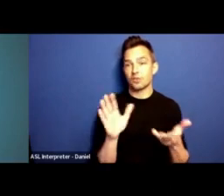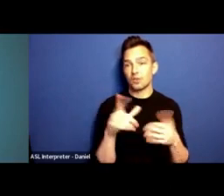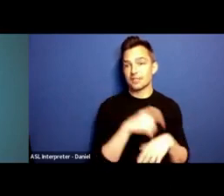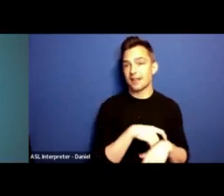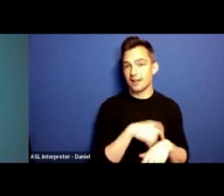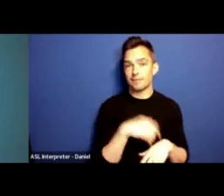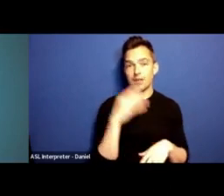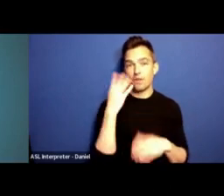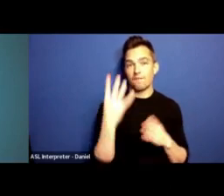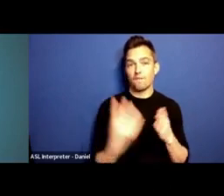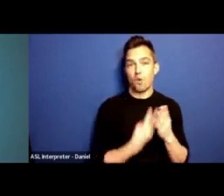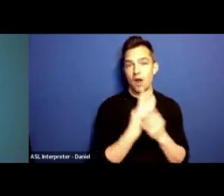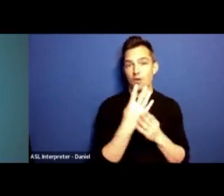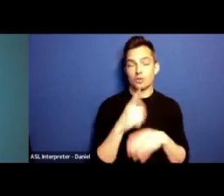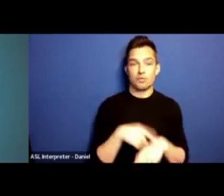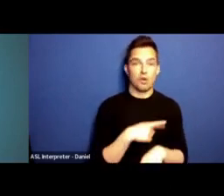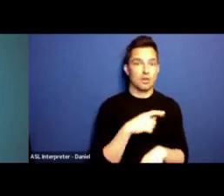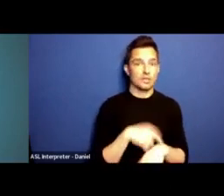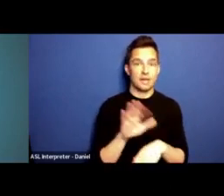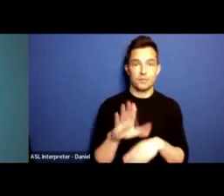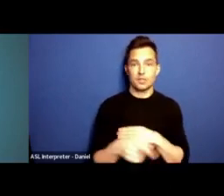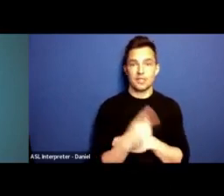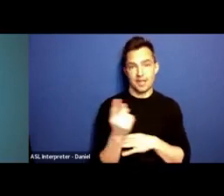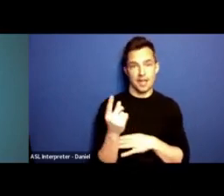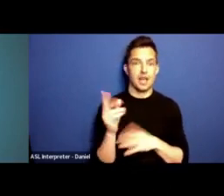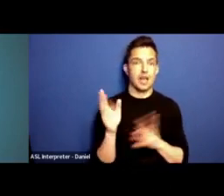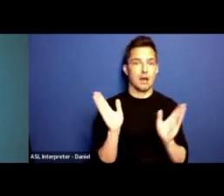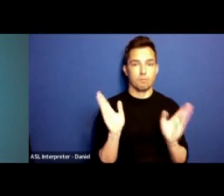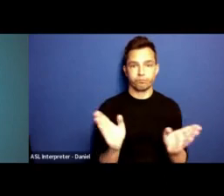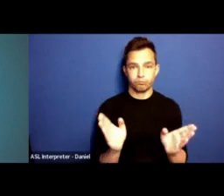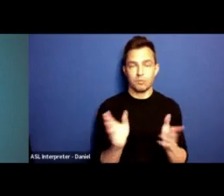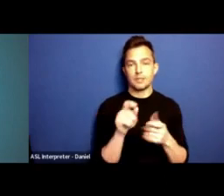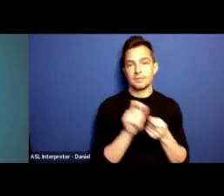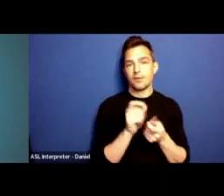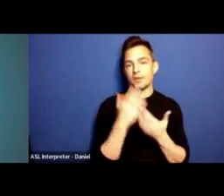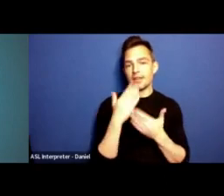four hours is a long time of your day. And especially I want to thank the members of the TBI